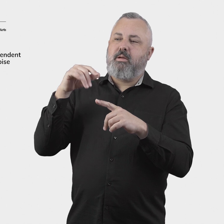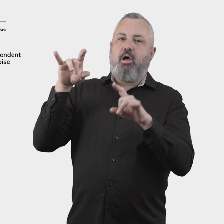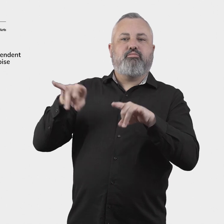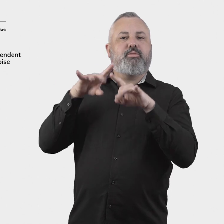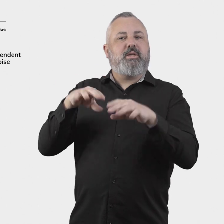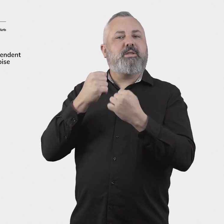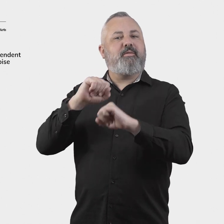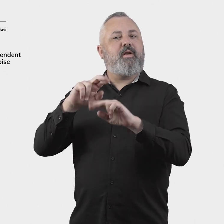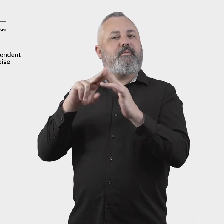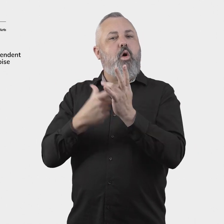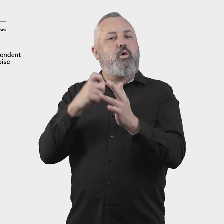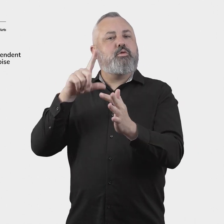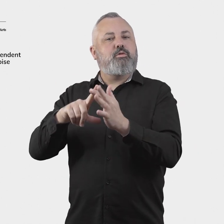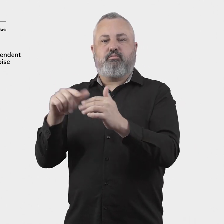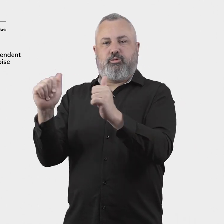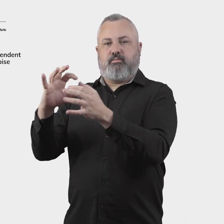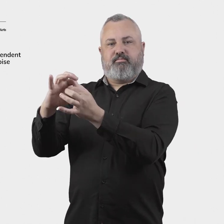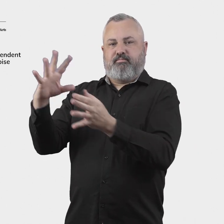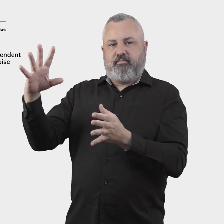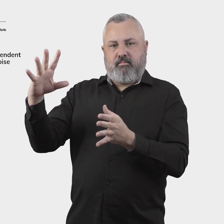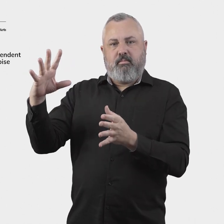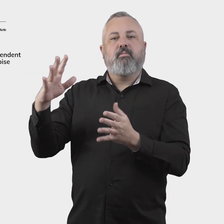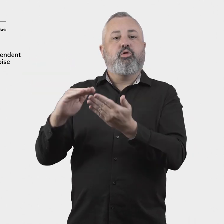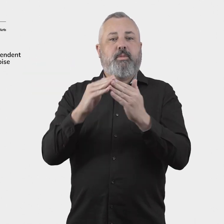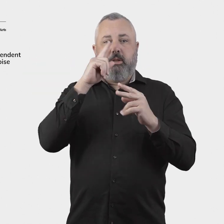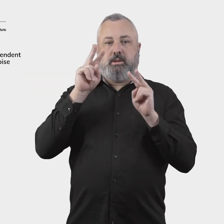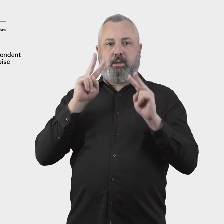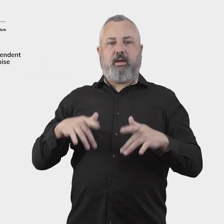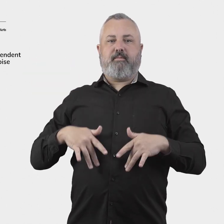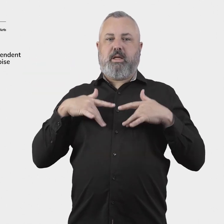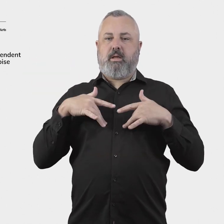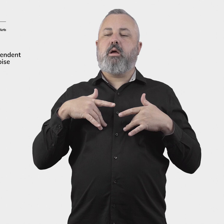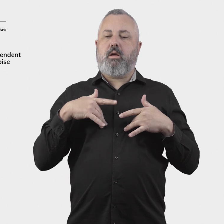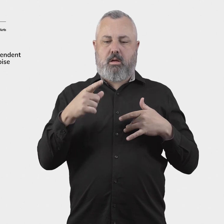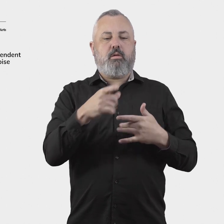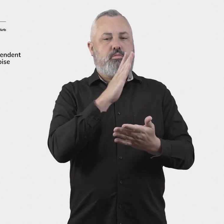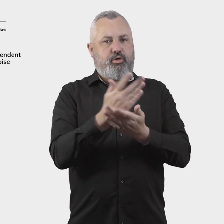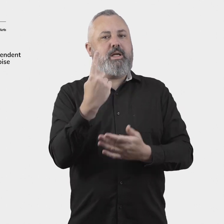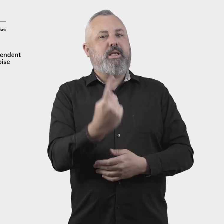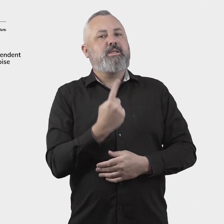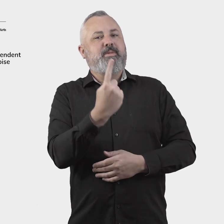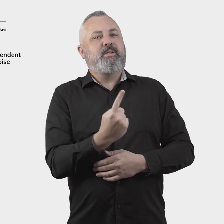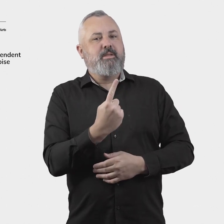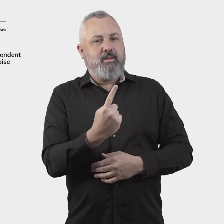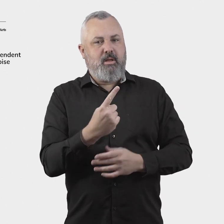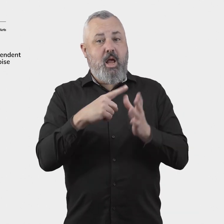Defence Force, to increase its independence and to enhance community trust and confidence in its findings.